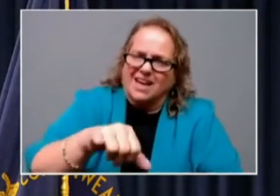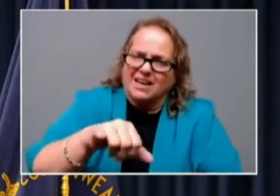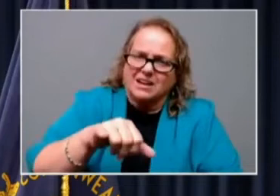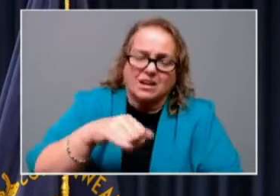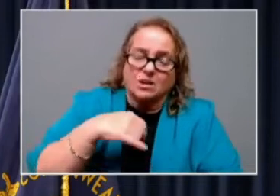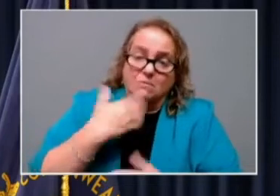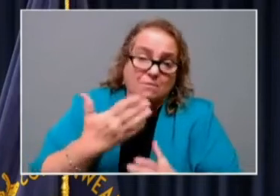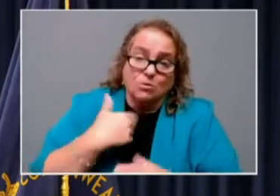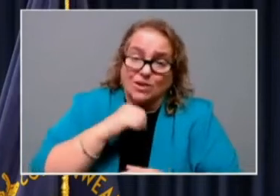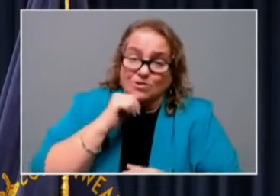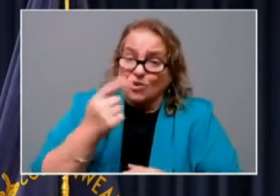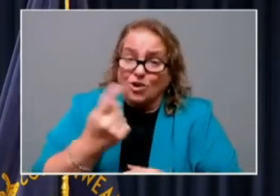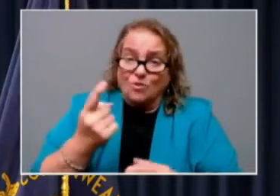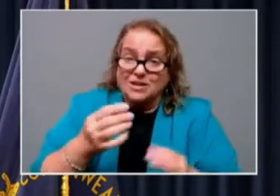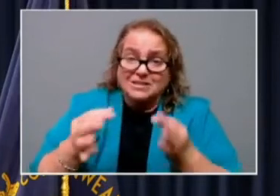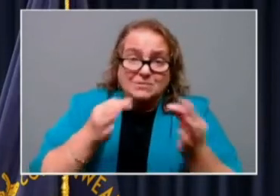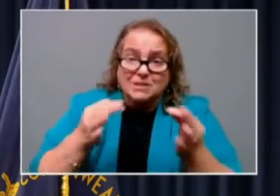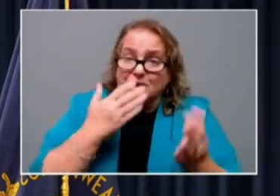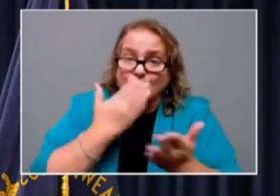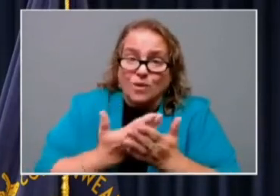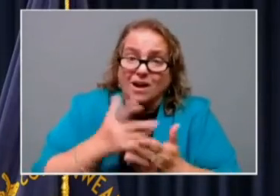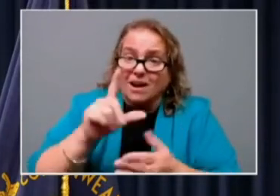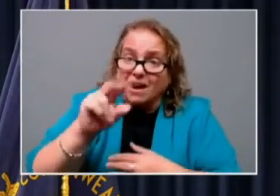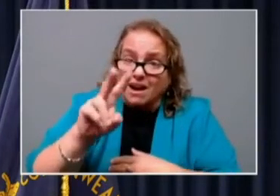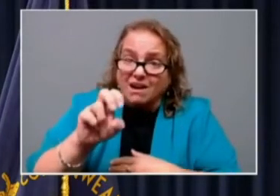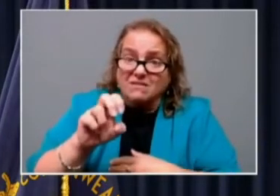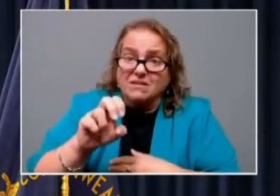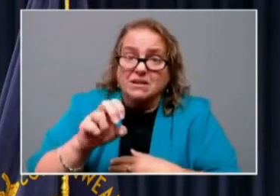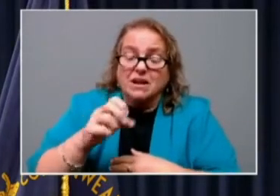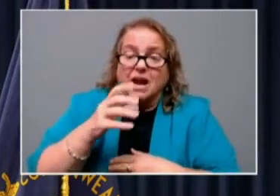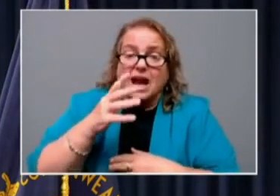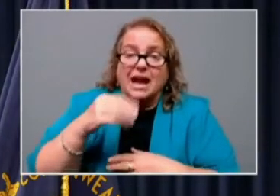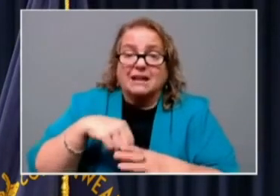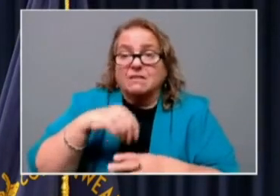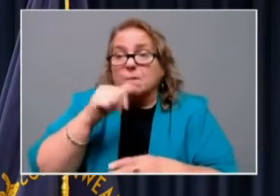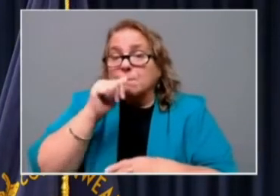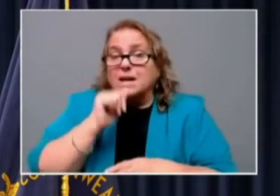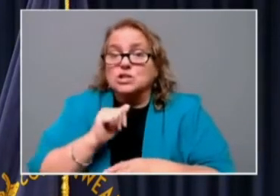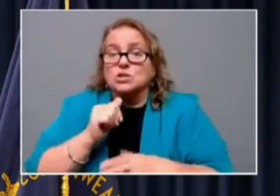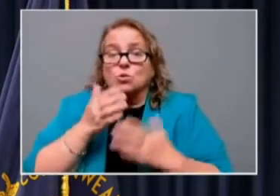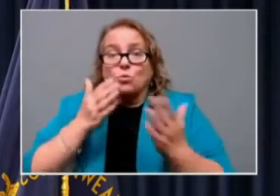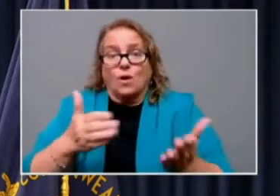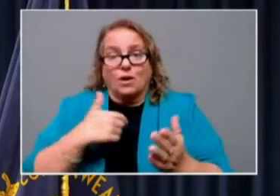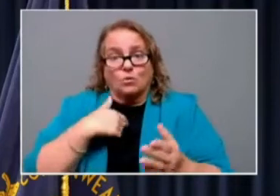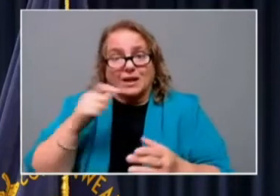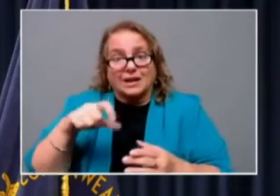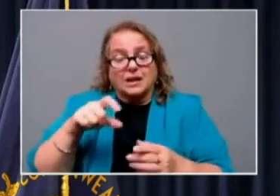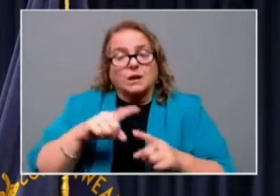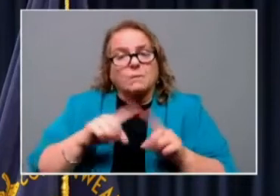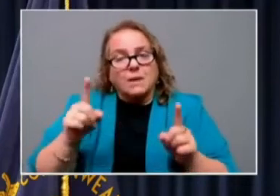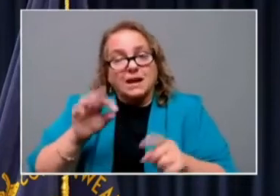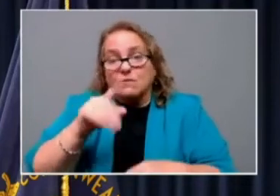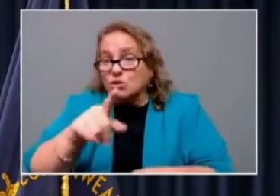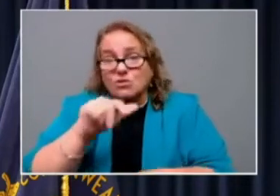maybe the patient, uh, and loving manner that we need to, but if your unvaccinated, the reason we're pushing so hard is we care about you